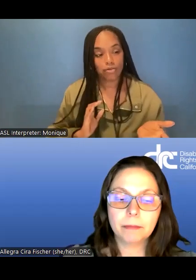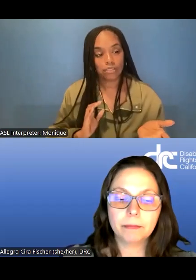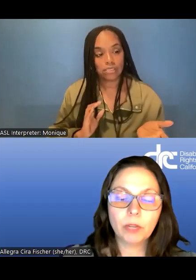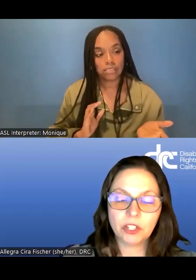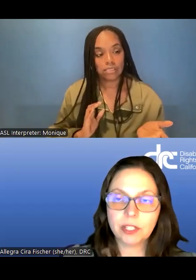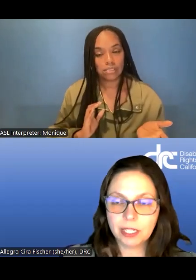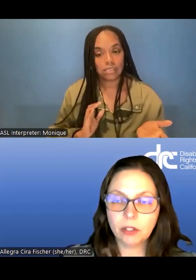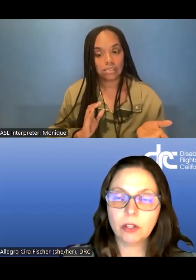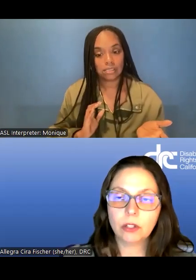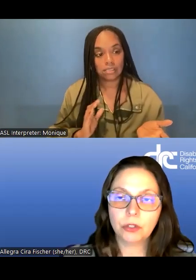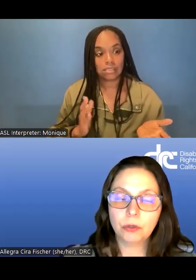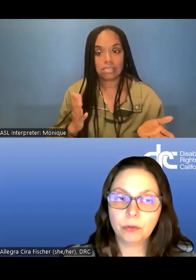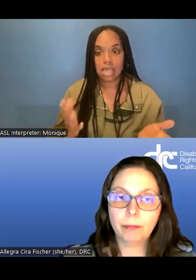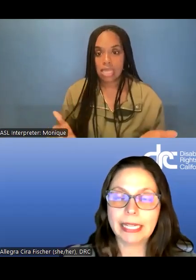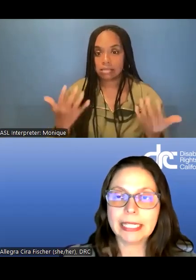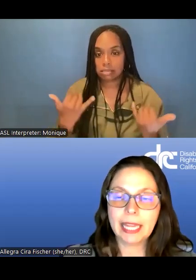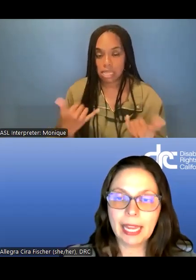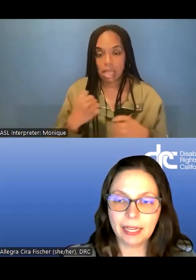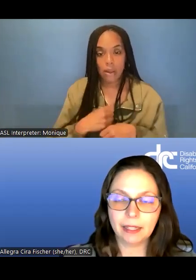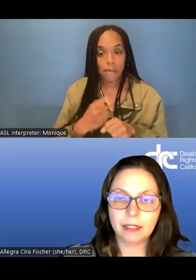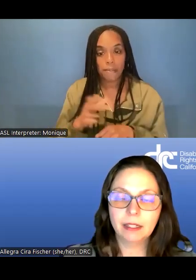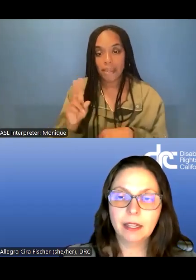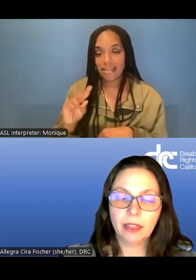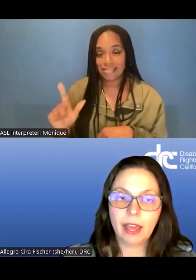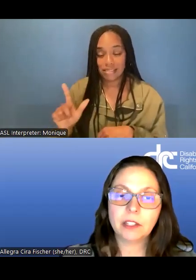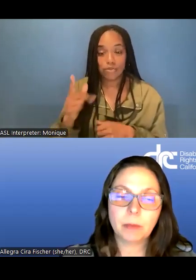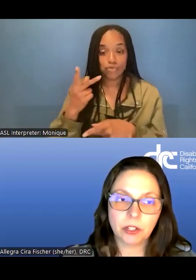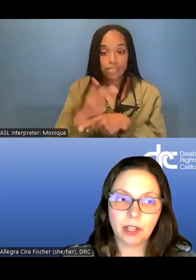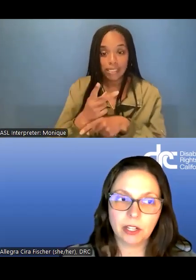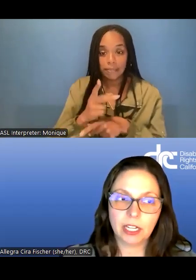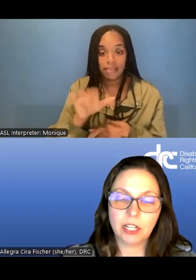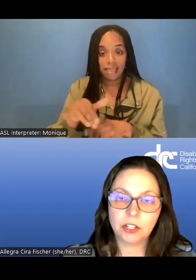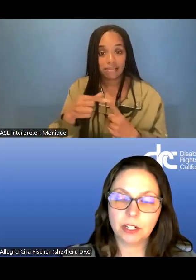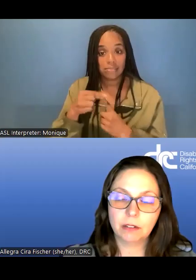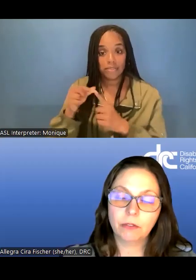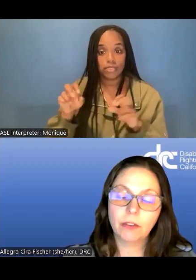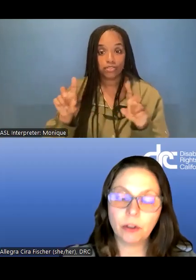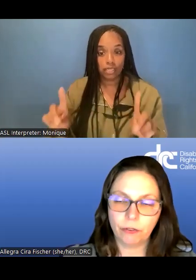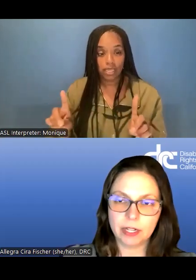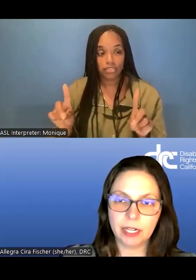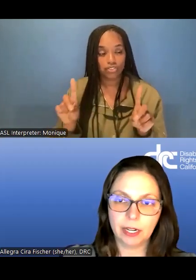reached a deal to maintain that special education, federal funding